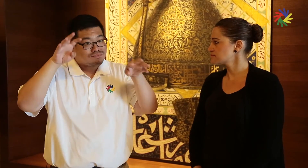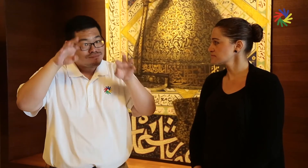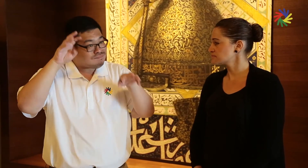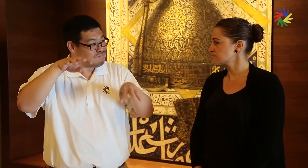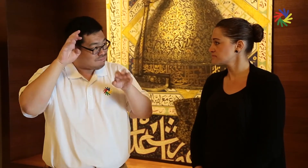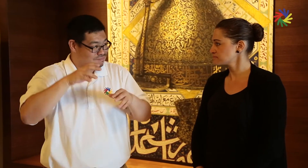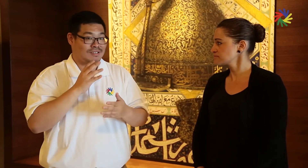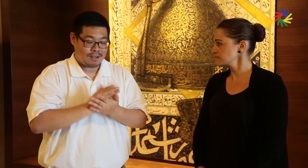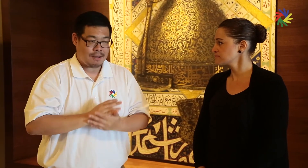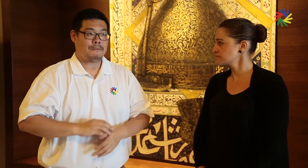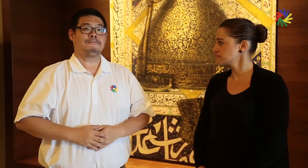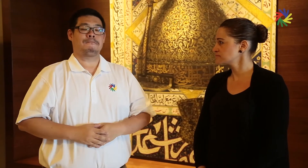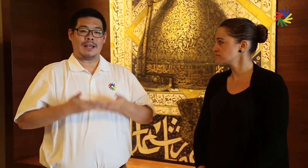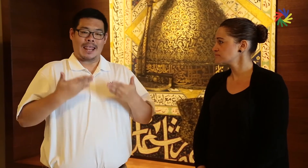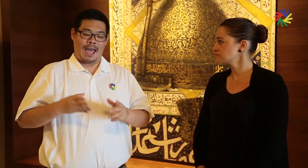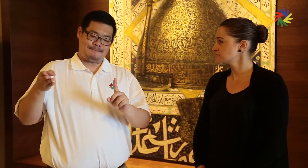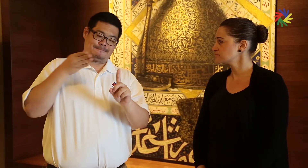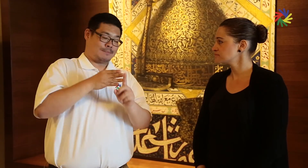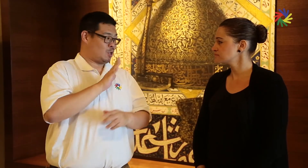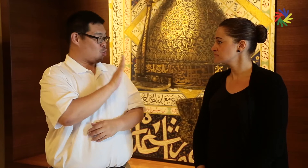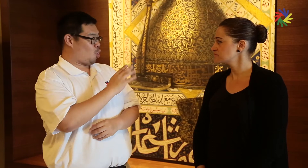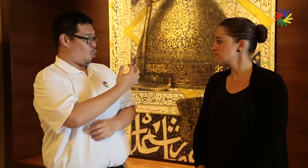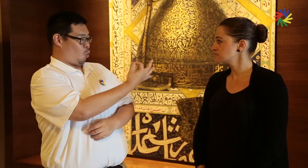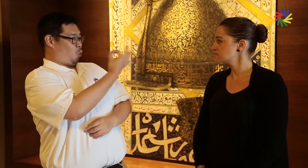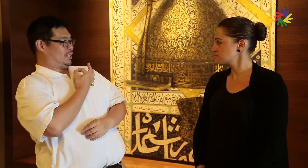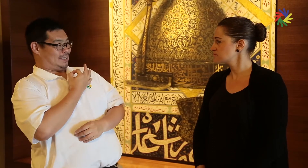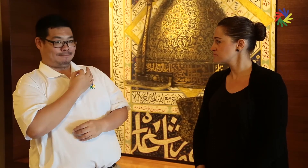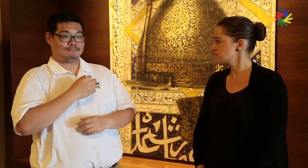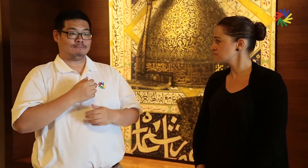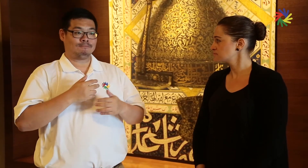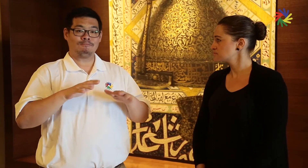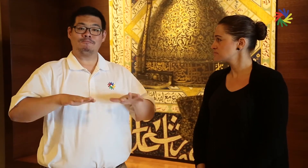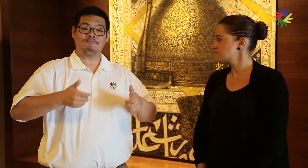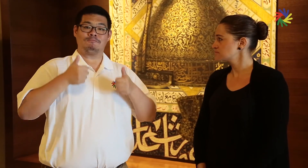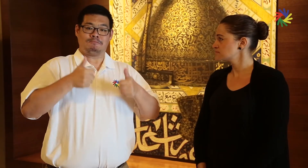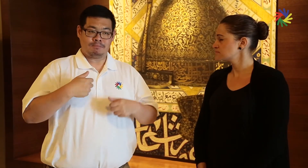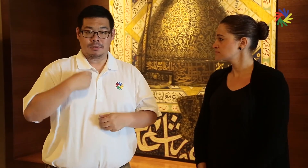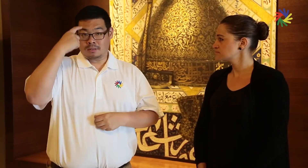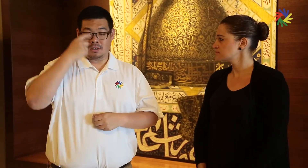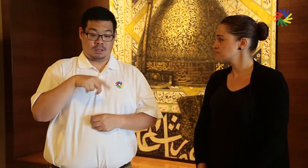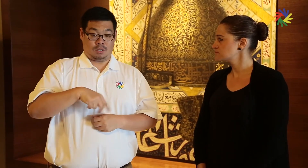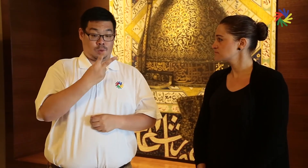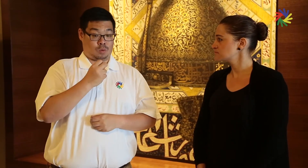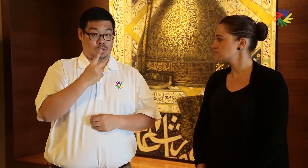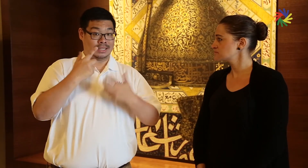role to ensure every aspect of the Games was fulfilled. Now to your question- I think the 2017